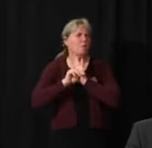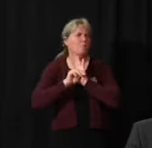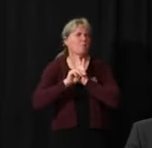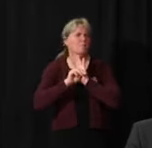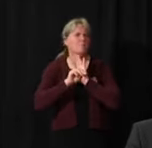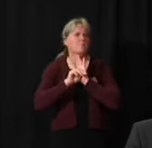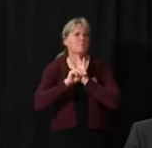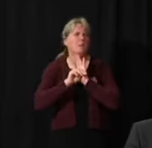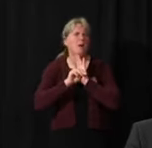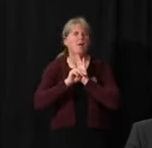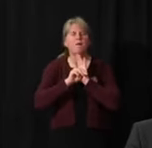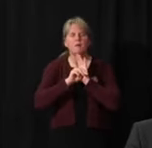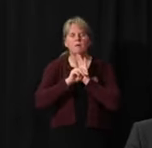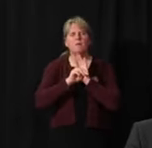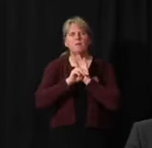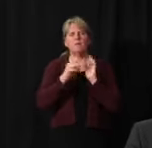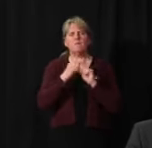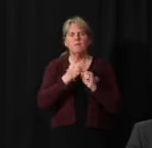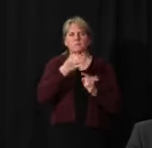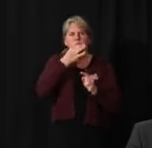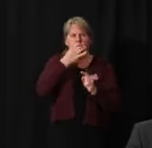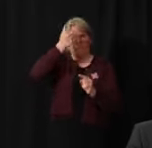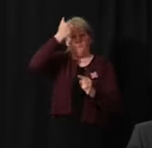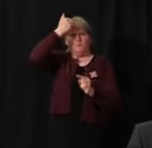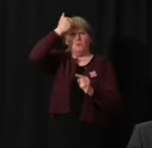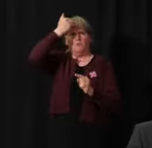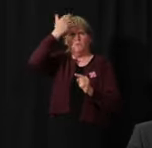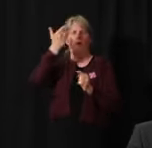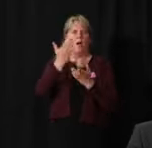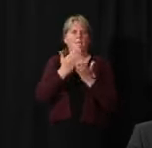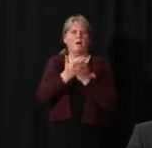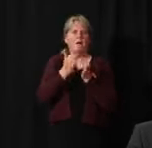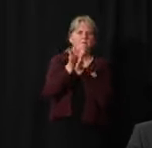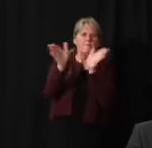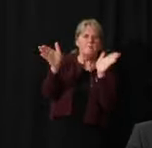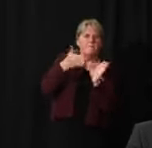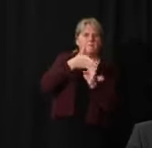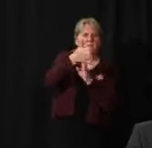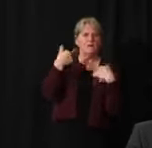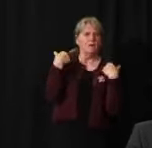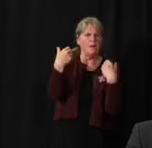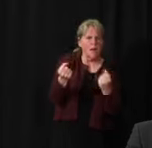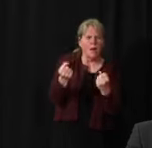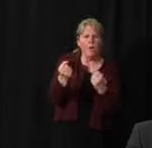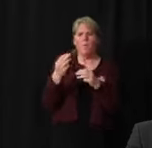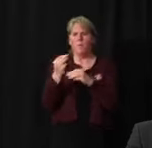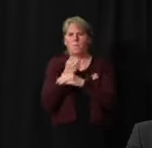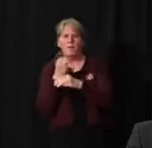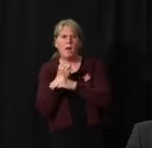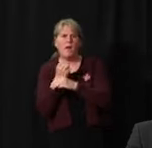Then building that model or adopting a model that has already been created by experts.